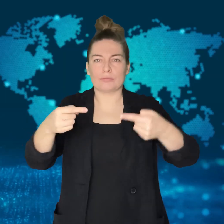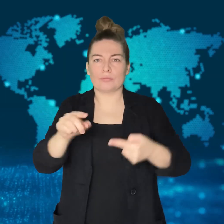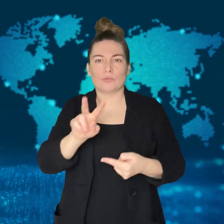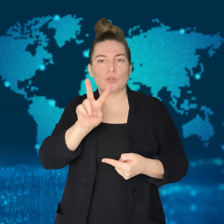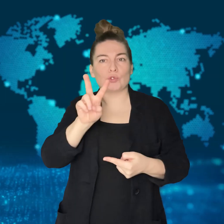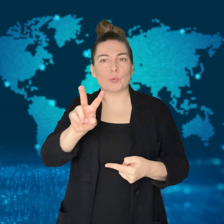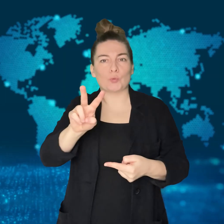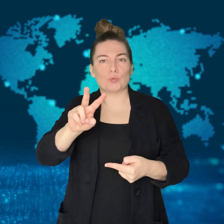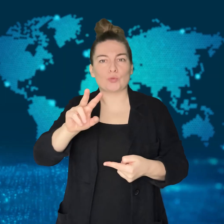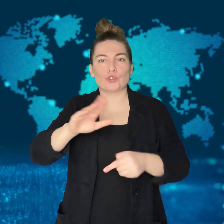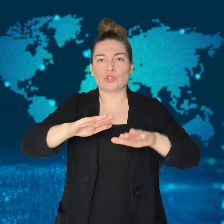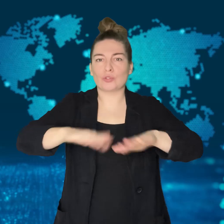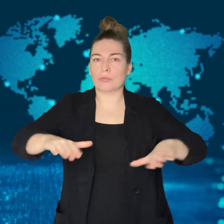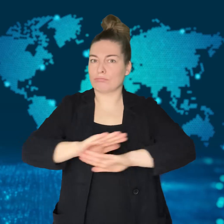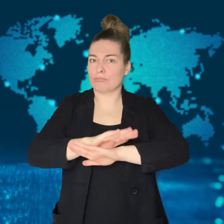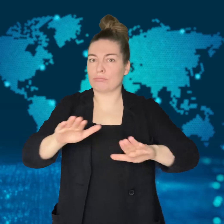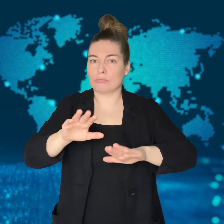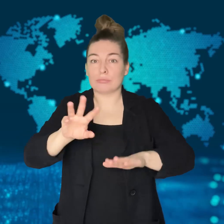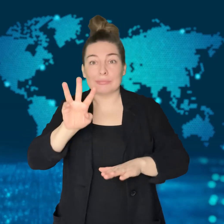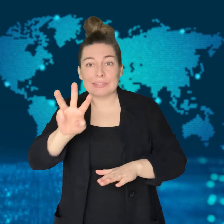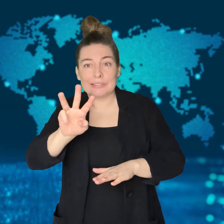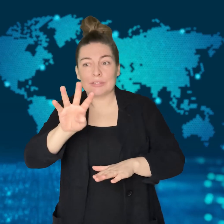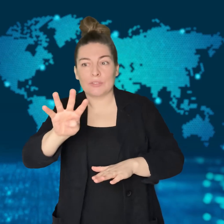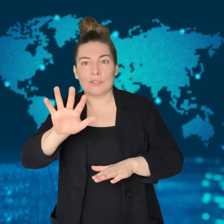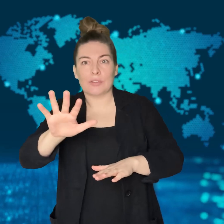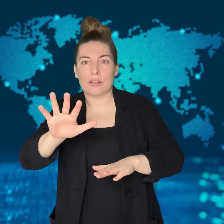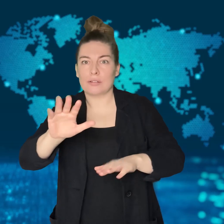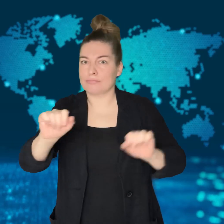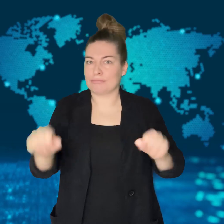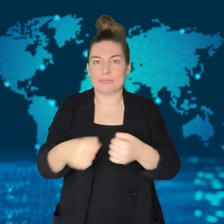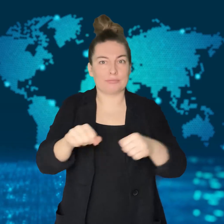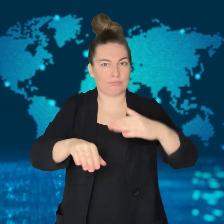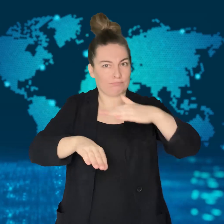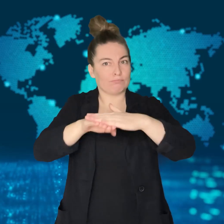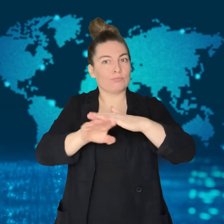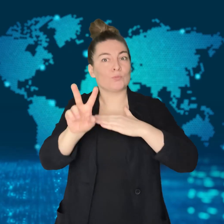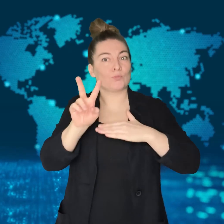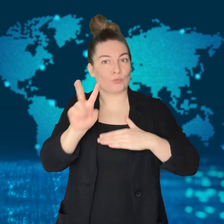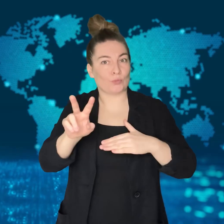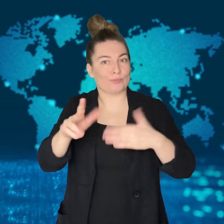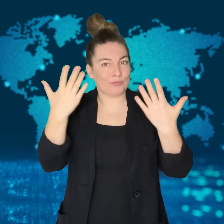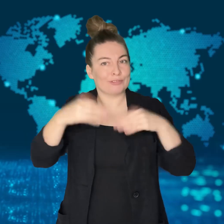The state has scrapped its two- child policy that limited parents to